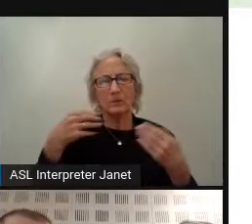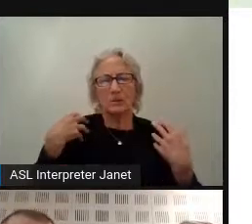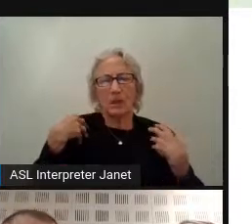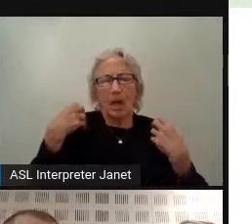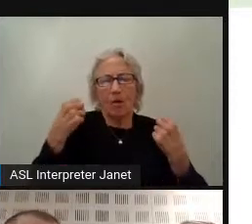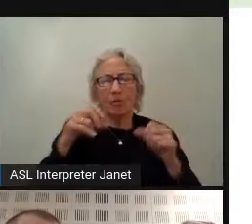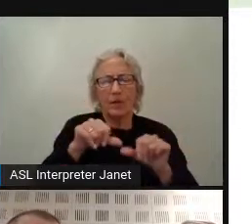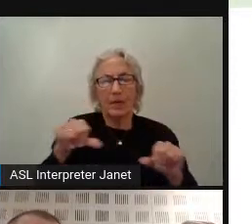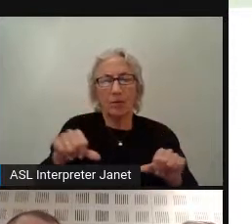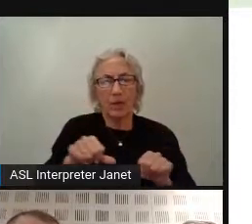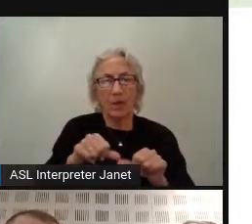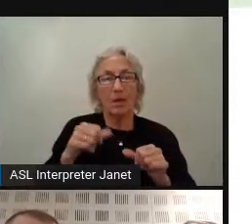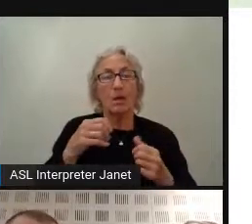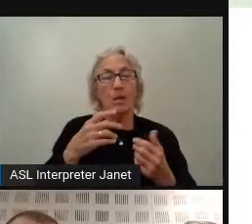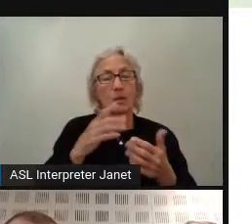us being in the health area.